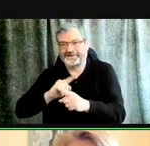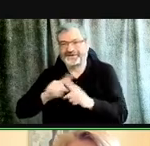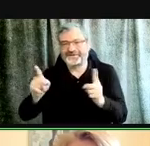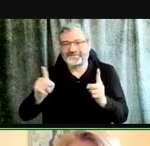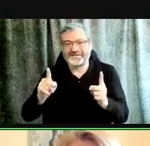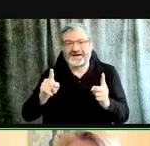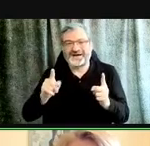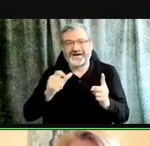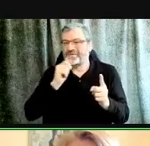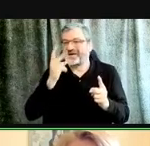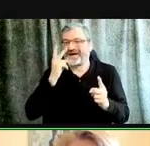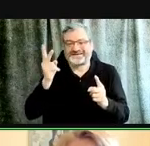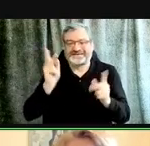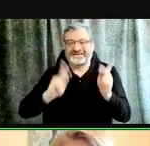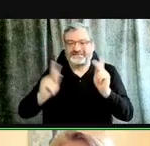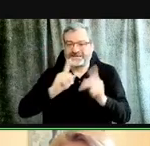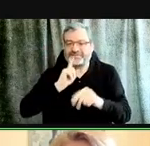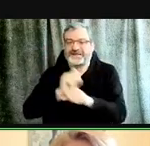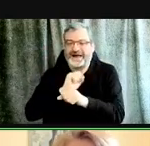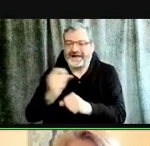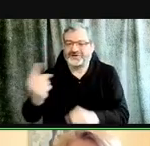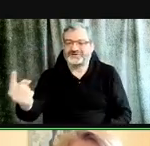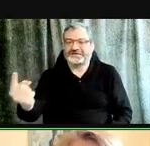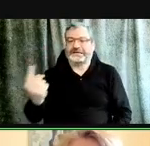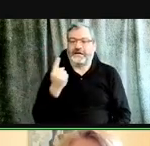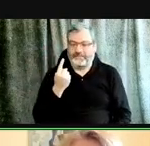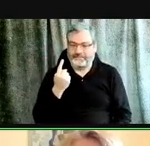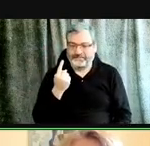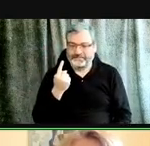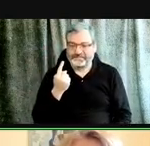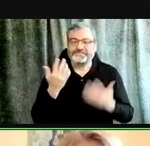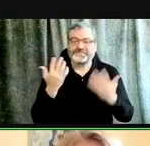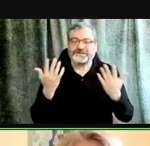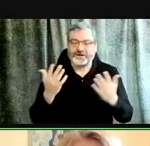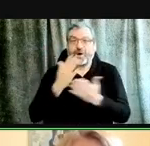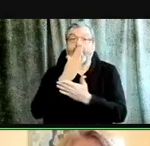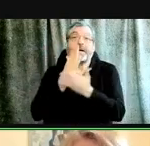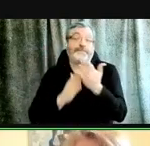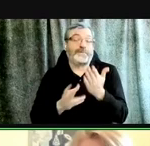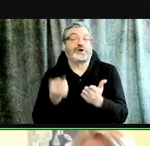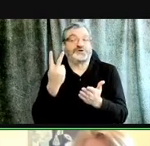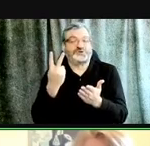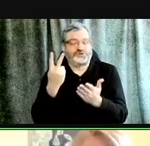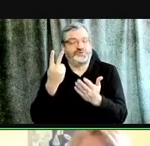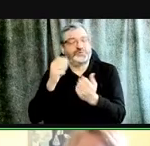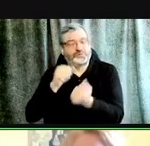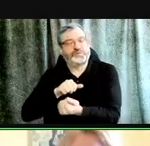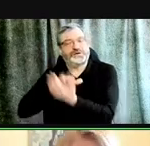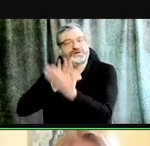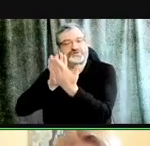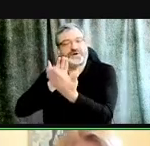So that is in phase two of this. We will be addressing that.